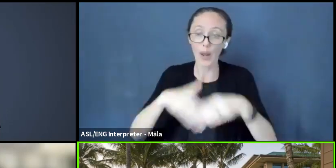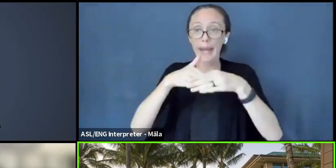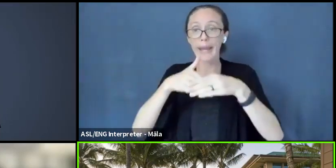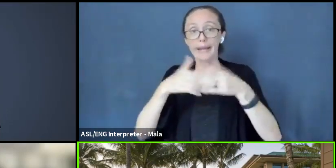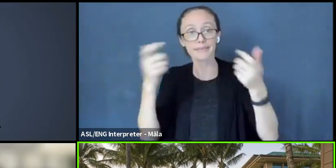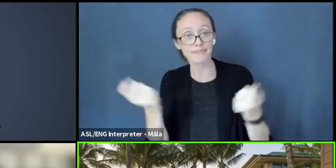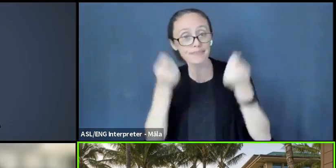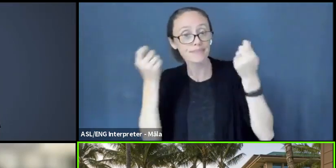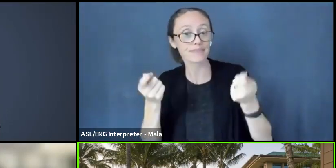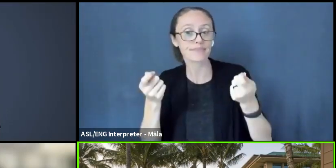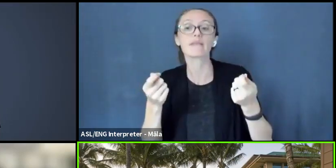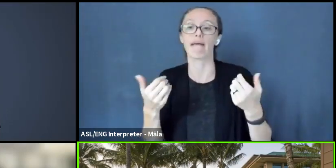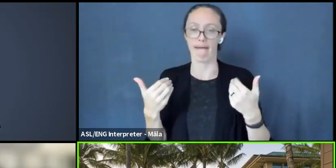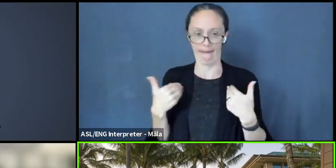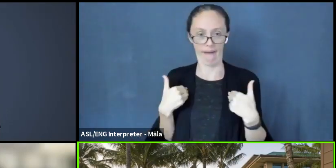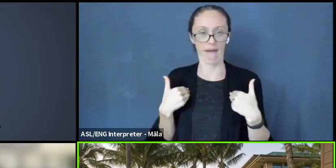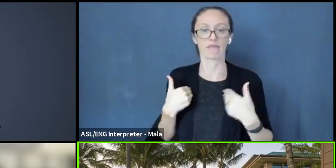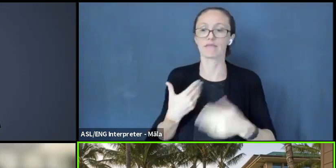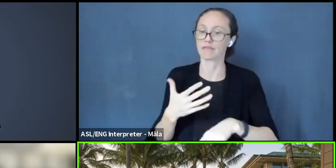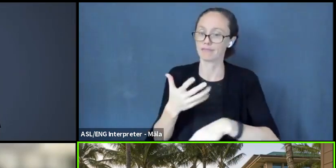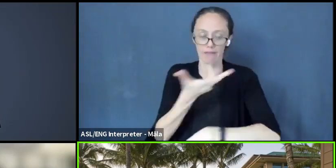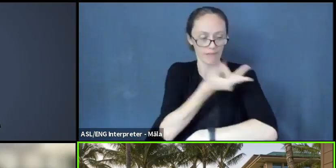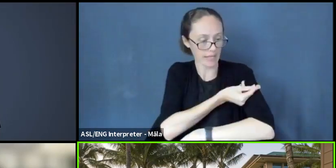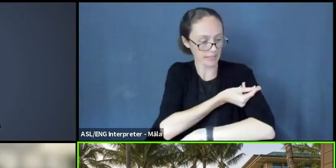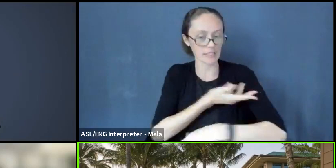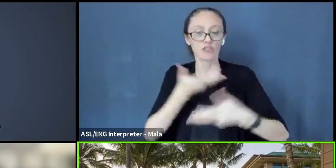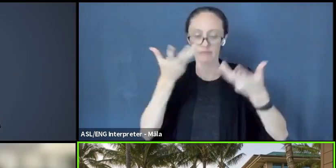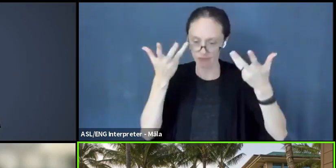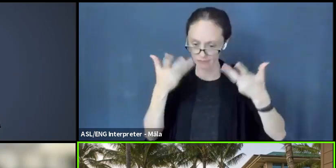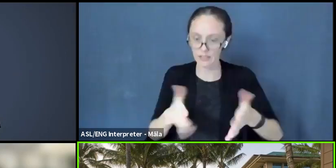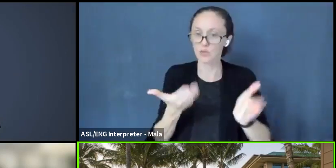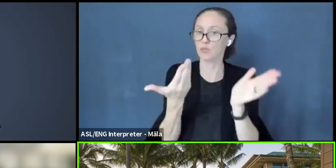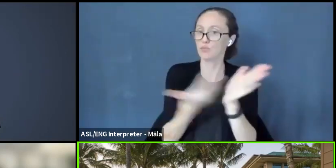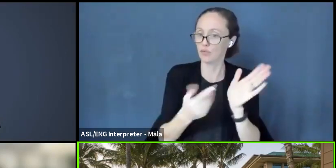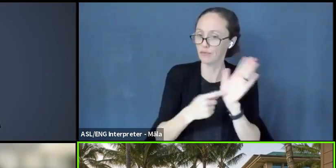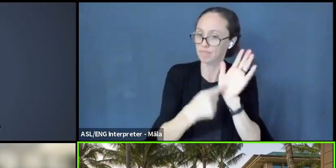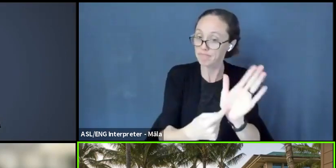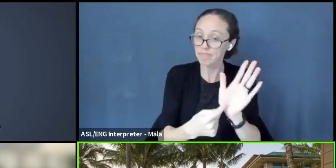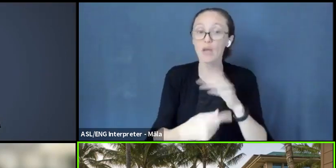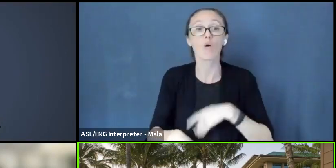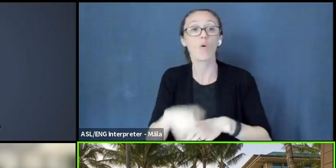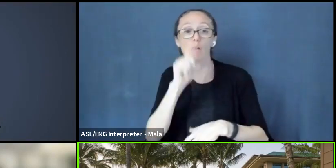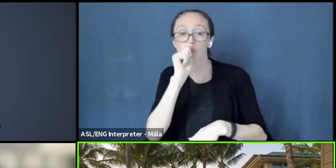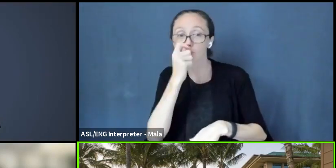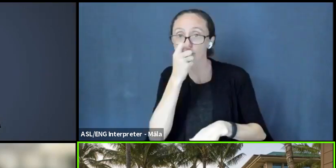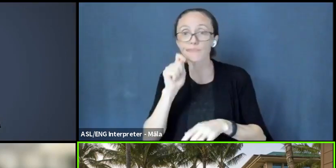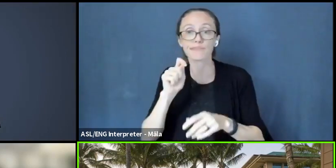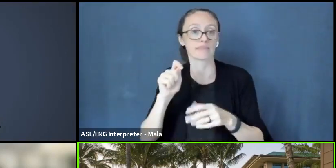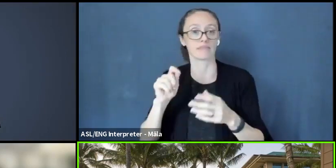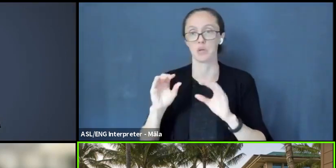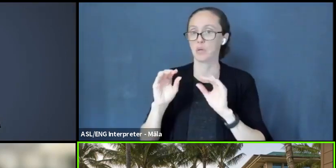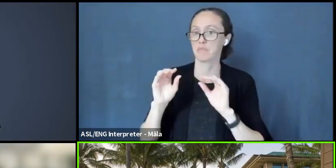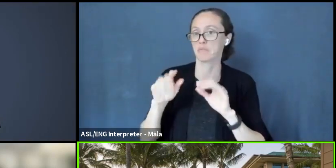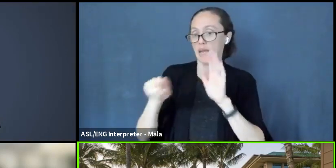have proof of full vaccination or negative test. Again, that is not going to be 100%. Nothing is 100%.